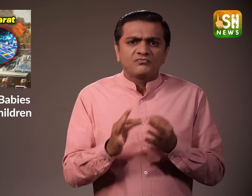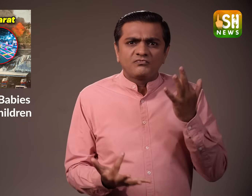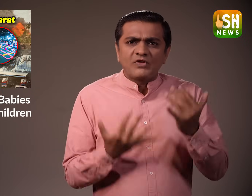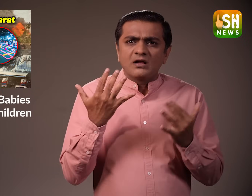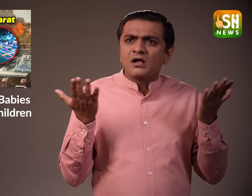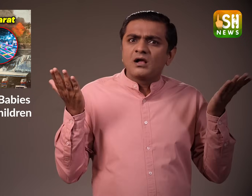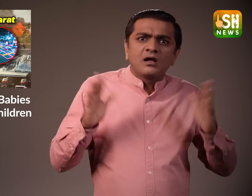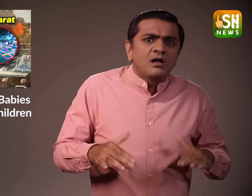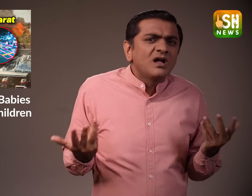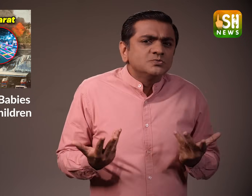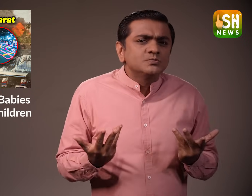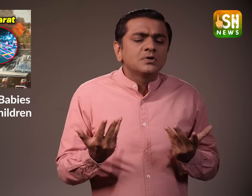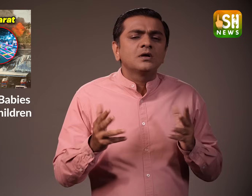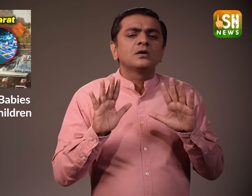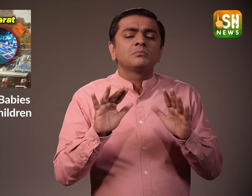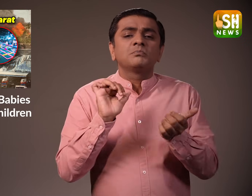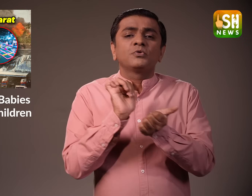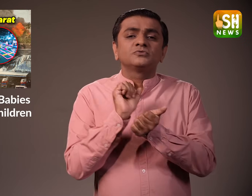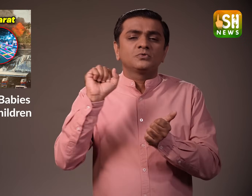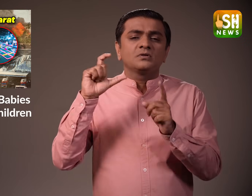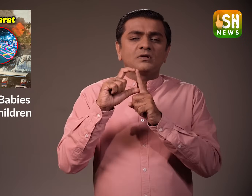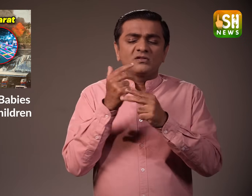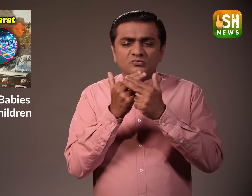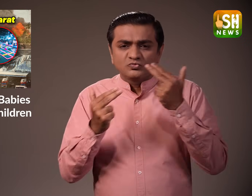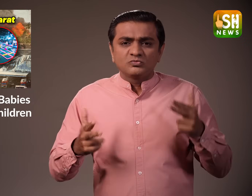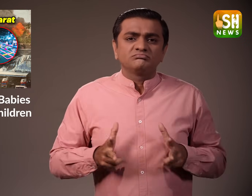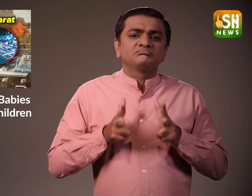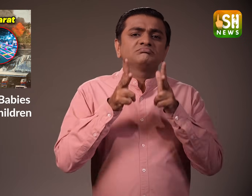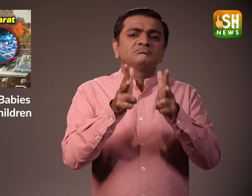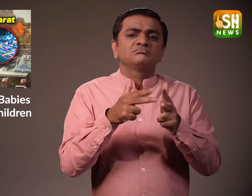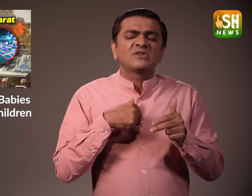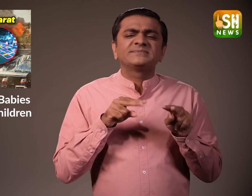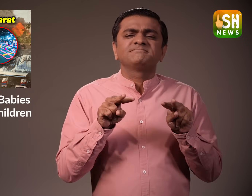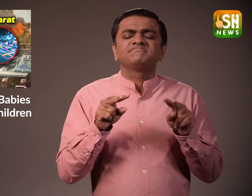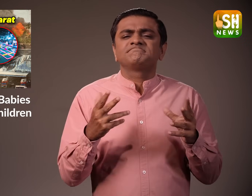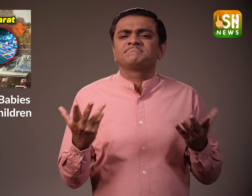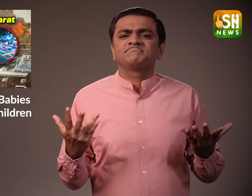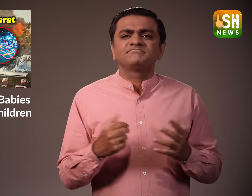How did the fire start? The Delhi police issued a report regarding the incident, which is heart wrenching.